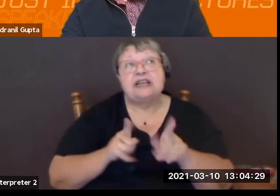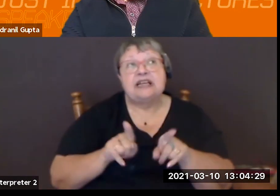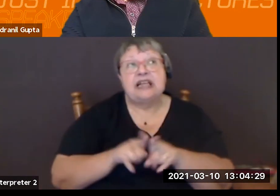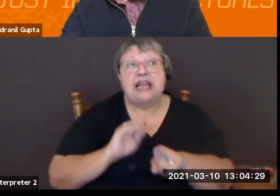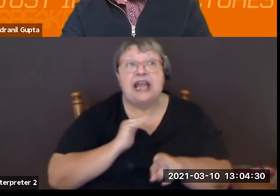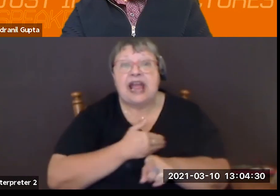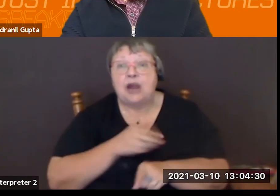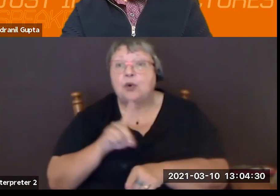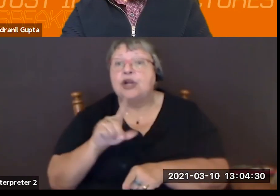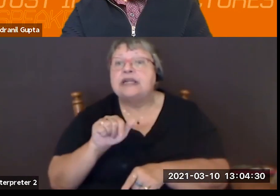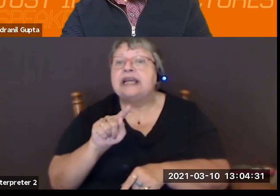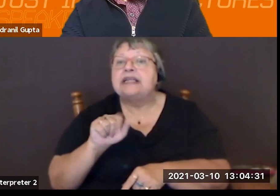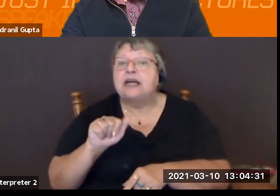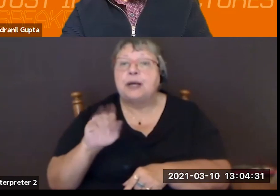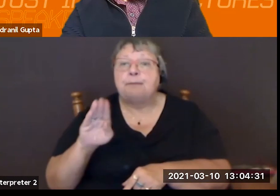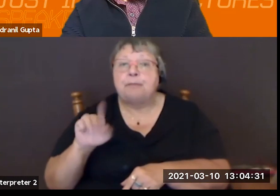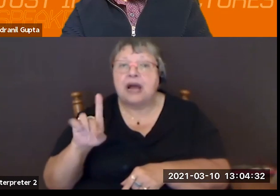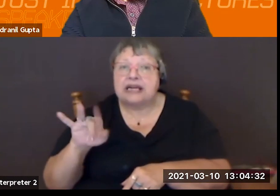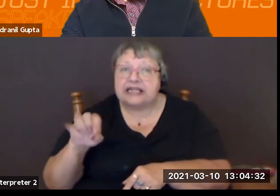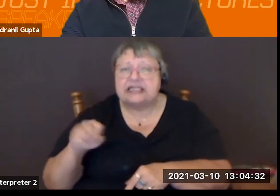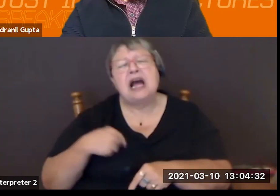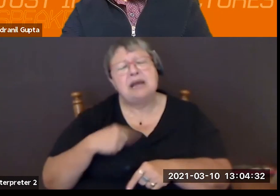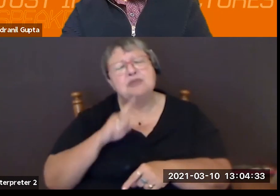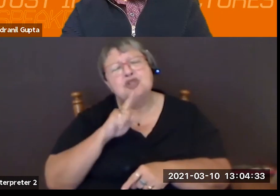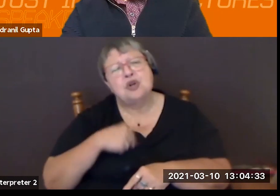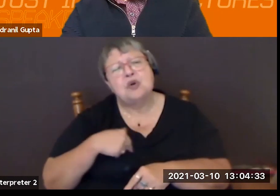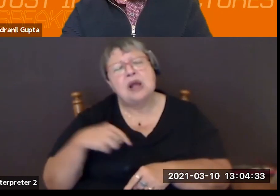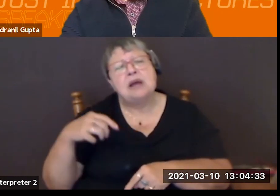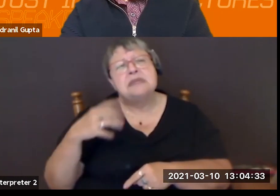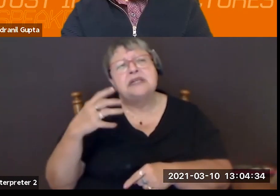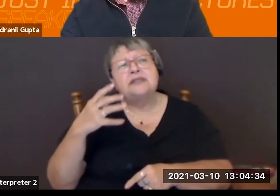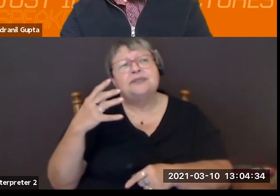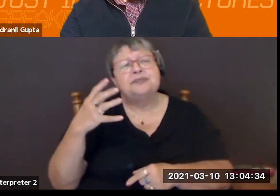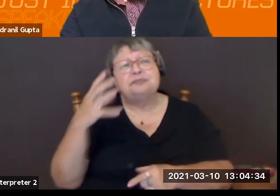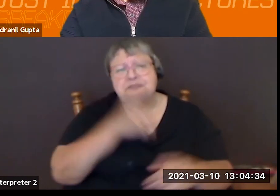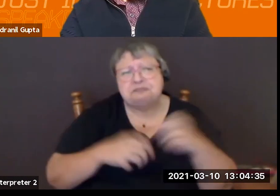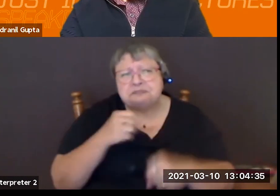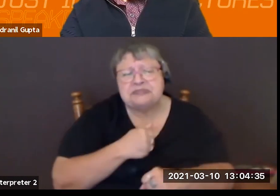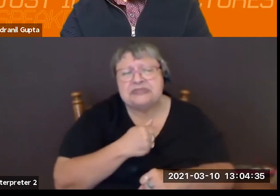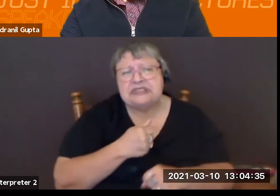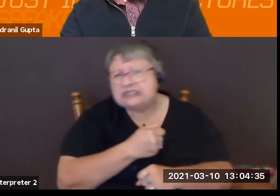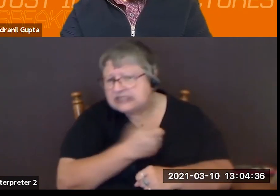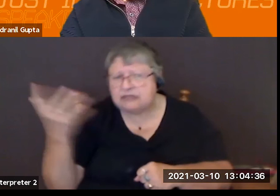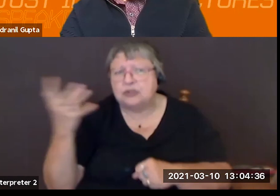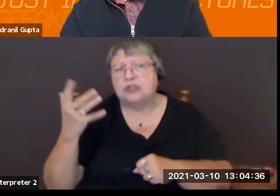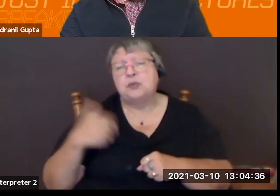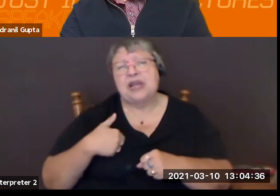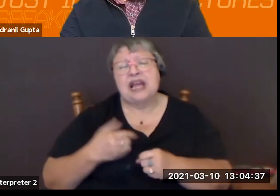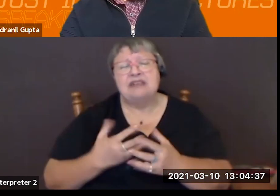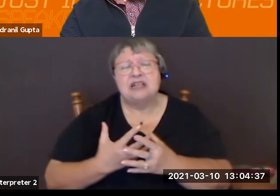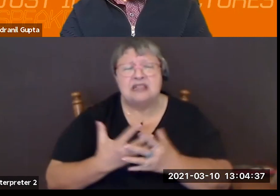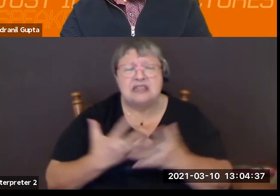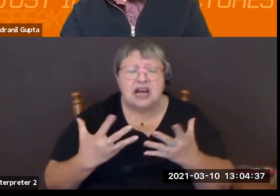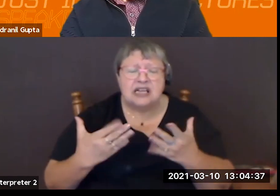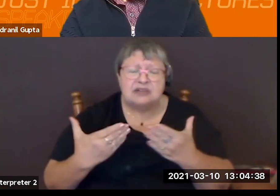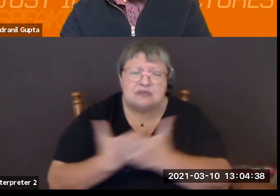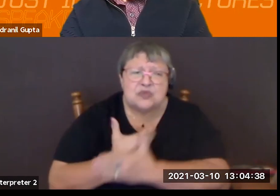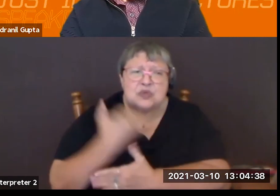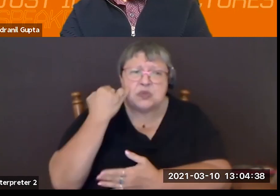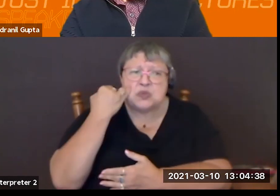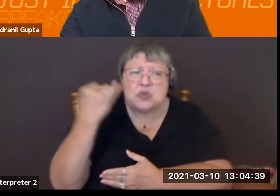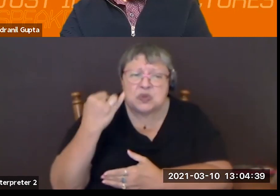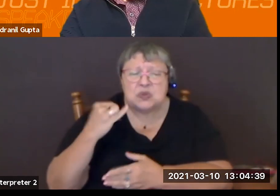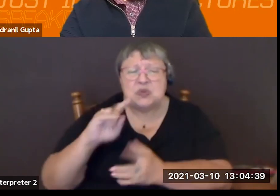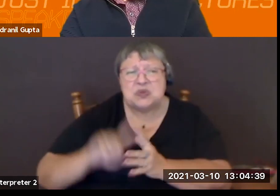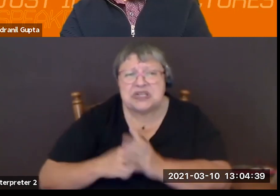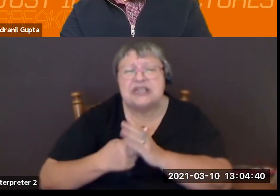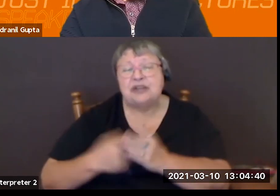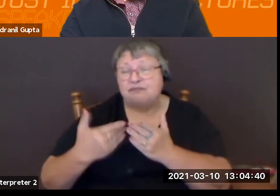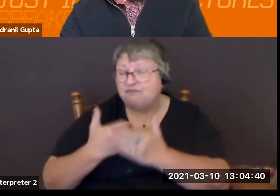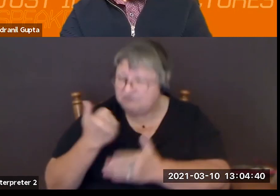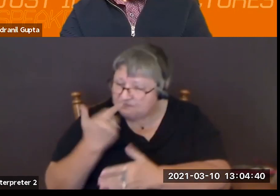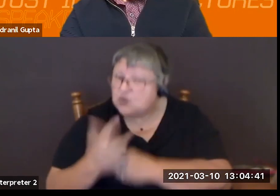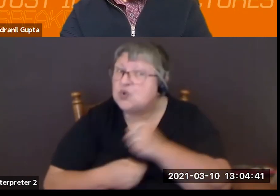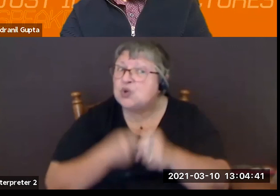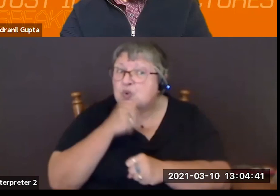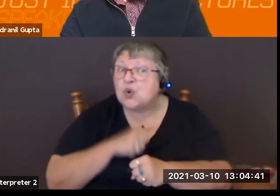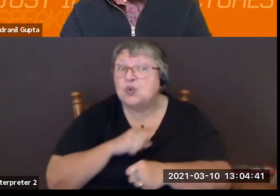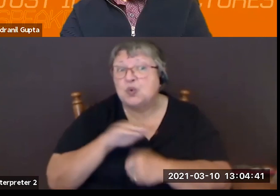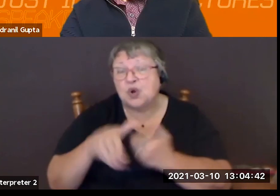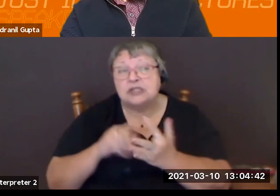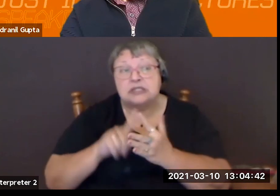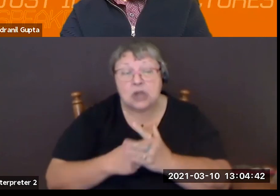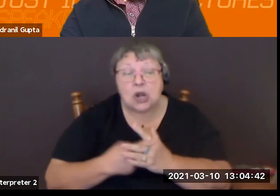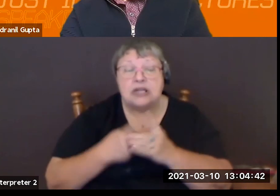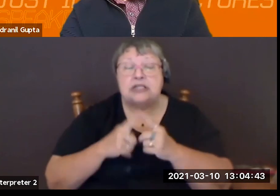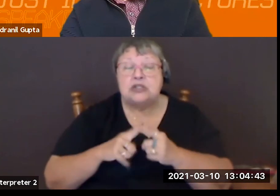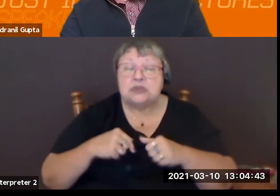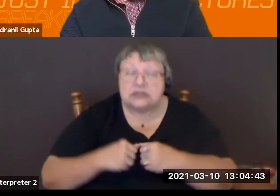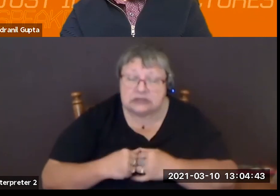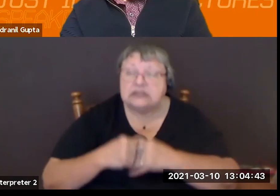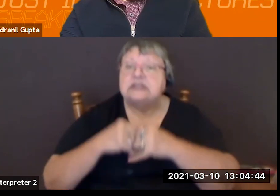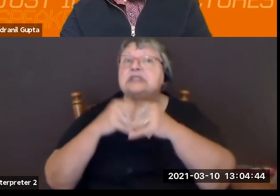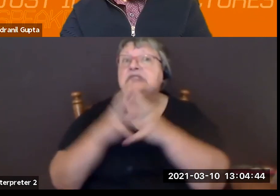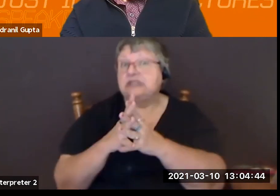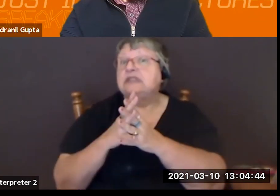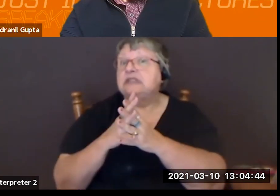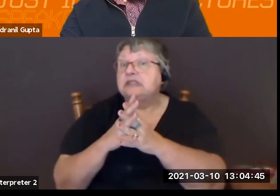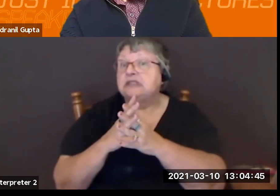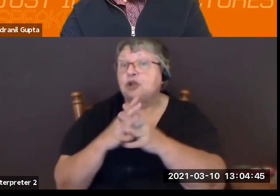And I'm sure I'm missing number of others where we have a small and growing number of initiatives that are, you know, a few years old, we're starting to get all starting to get off the ground, that are trying to imagine what kind of industry independent